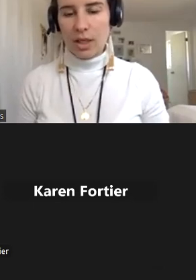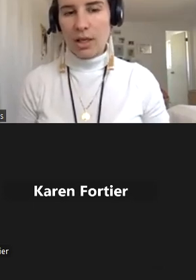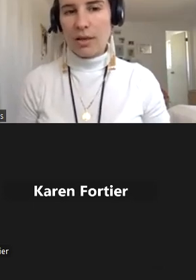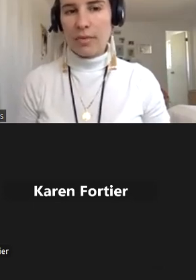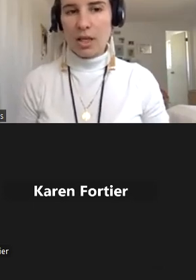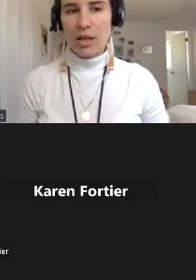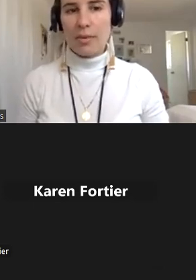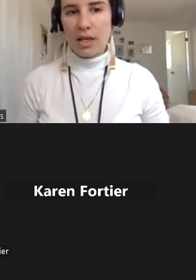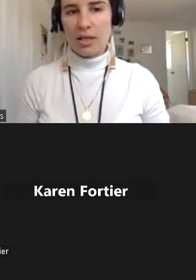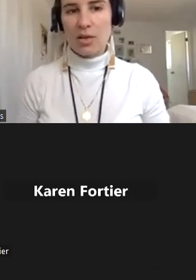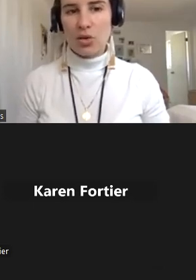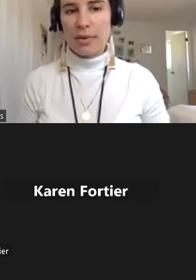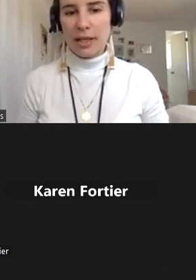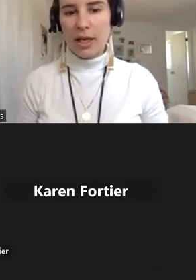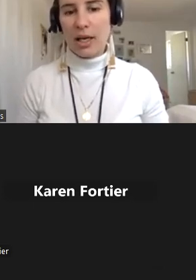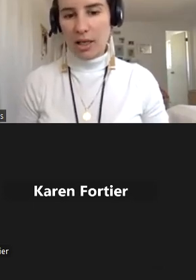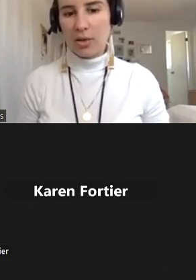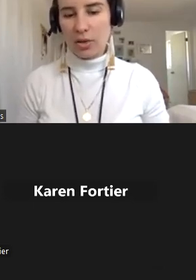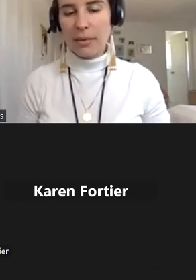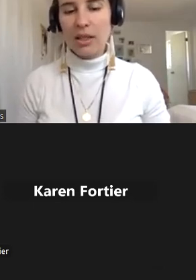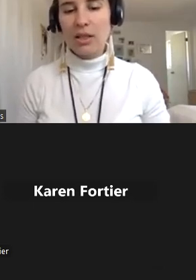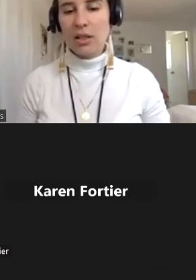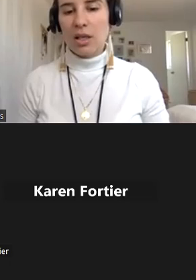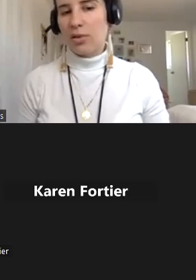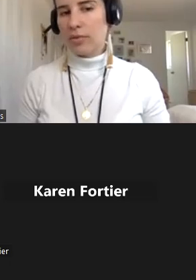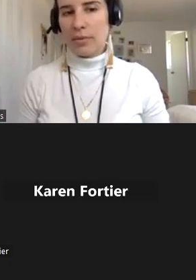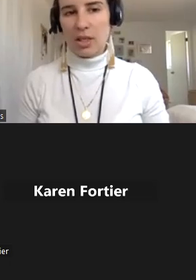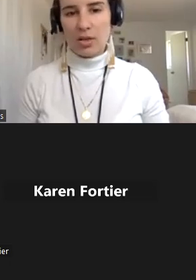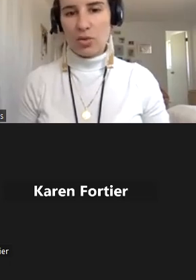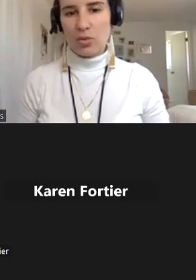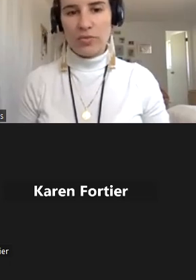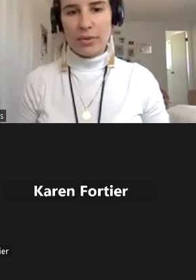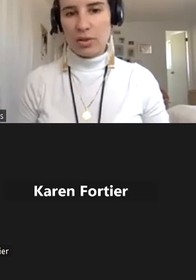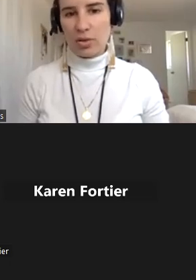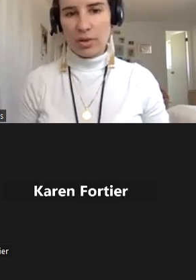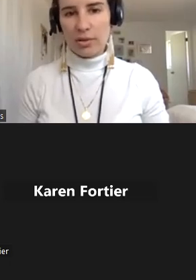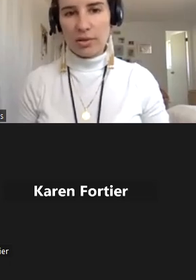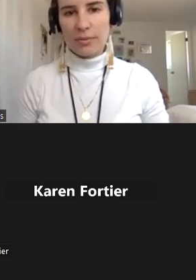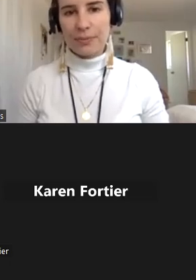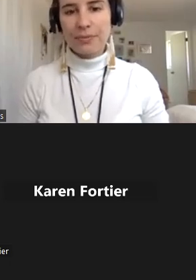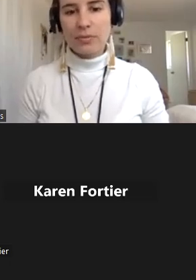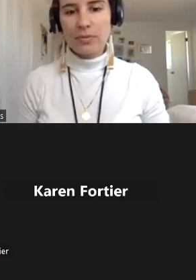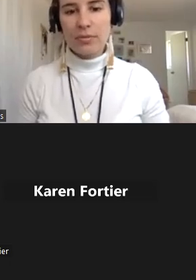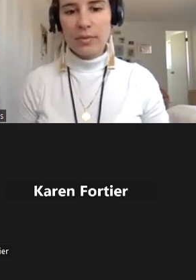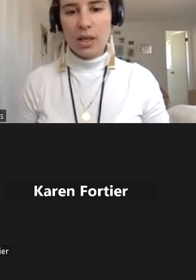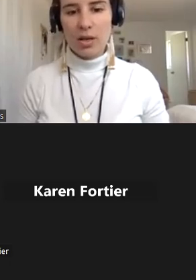So we won't have your contact information unless you share it with us and want a response. So we always like to let people know